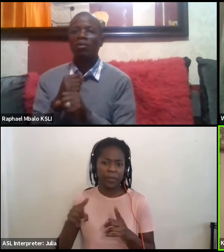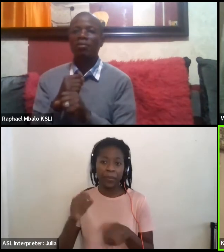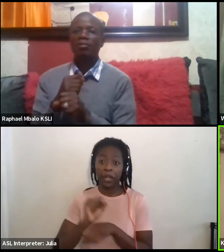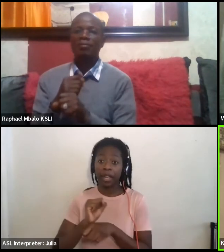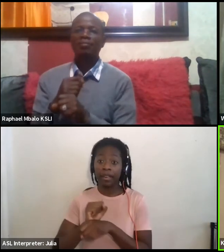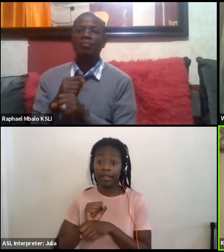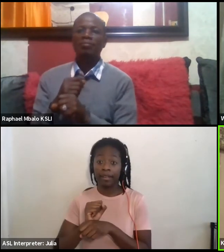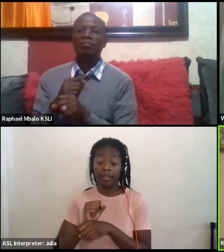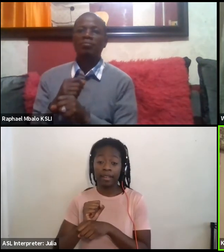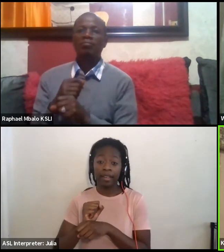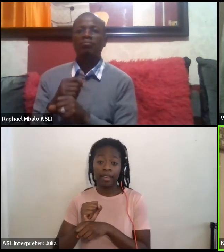than working here